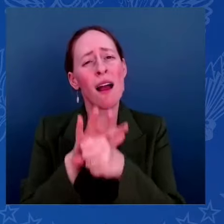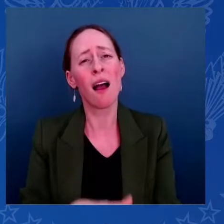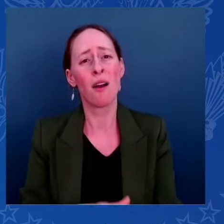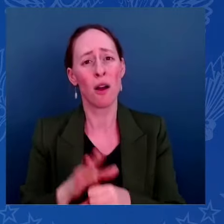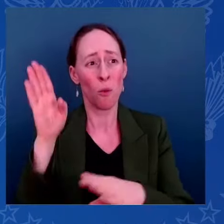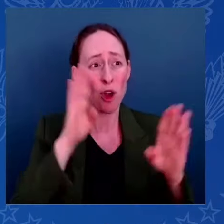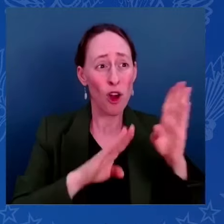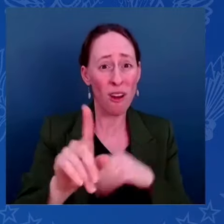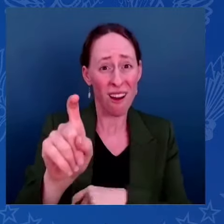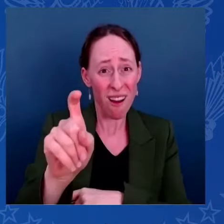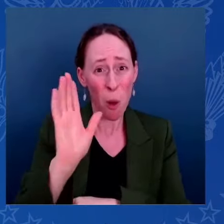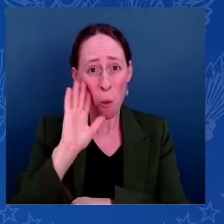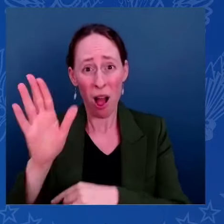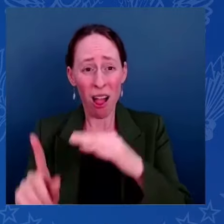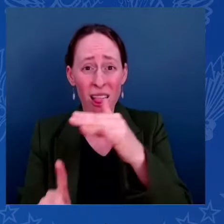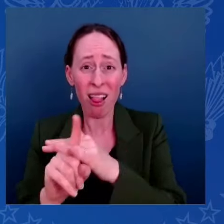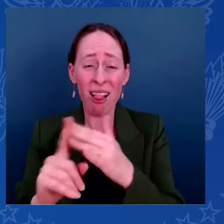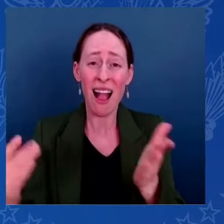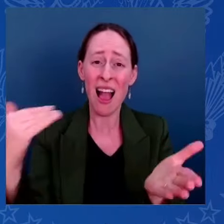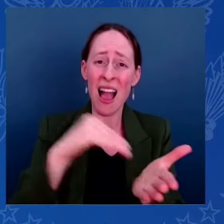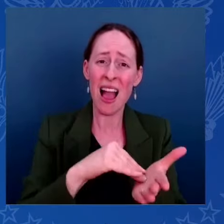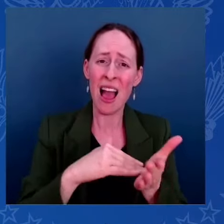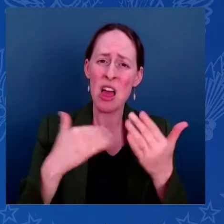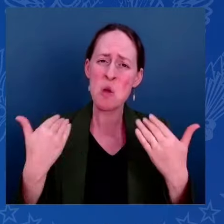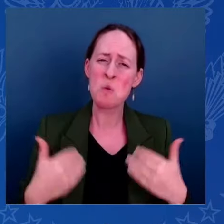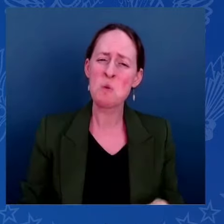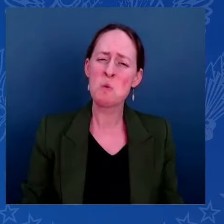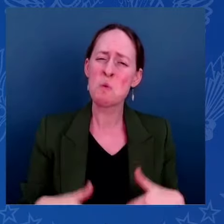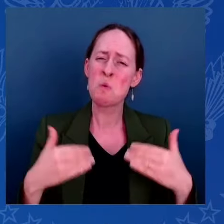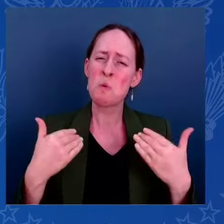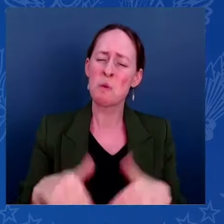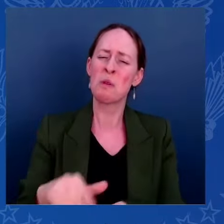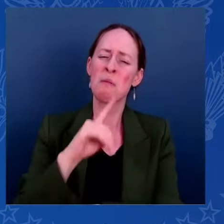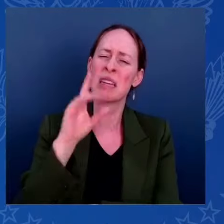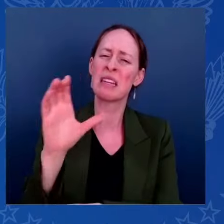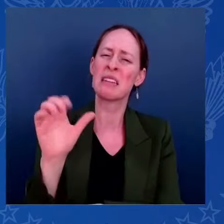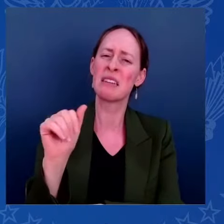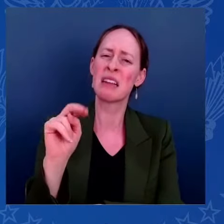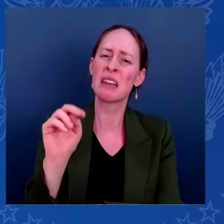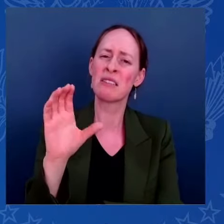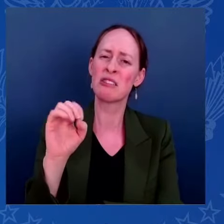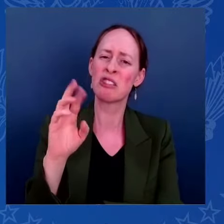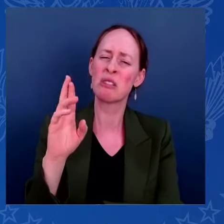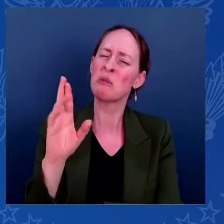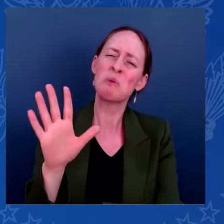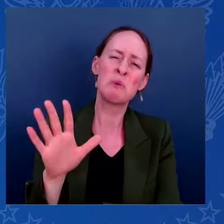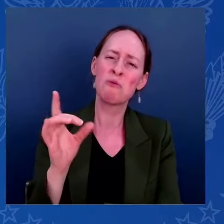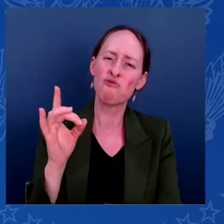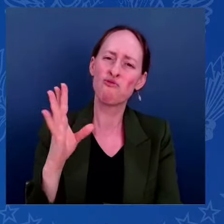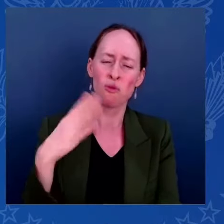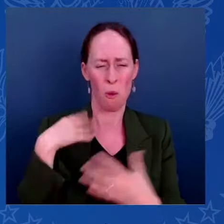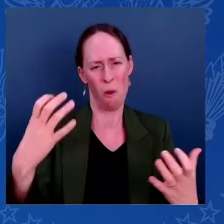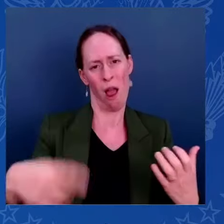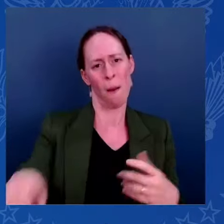We should at least be able to give surgeons and patients the peace of mind and positive health benefits of a successful surgery every time.